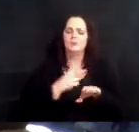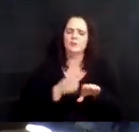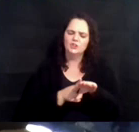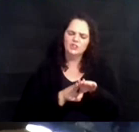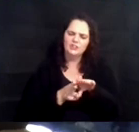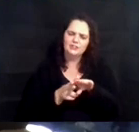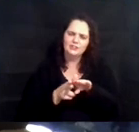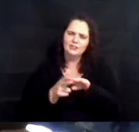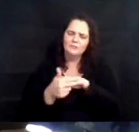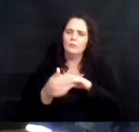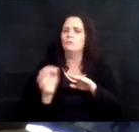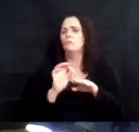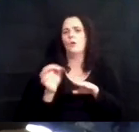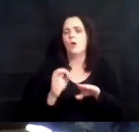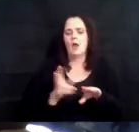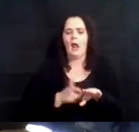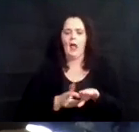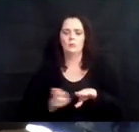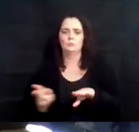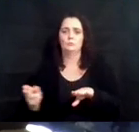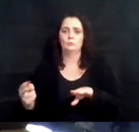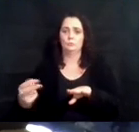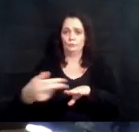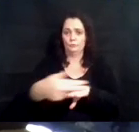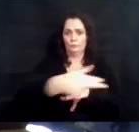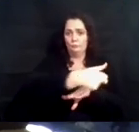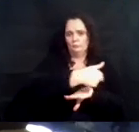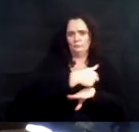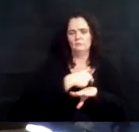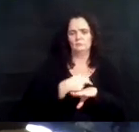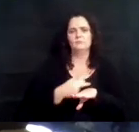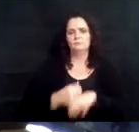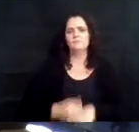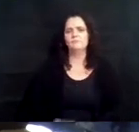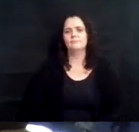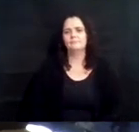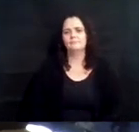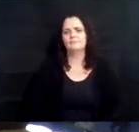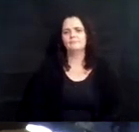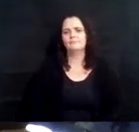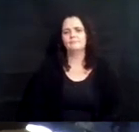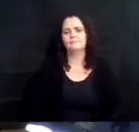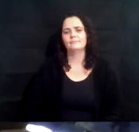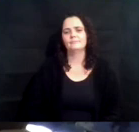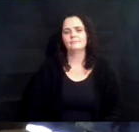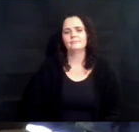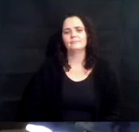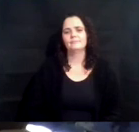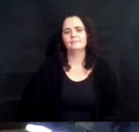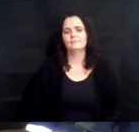that drawing breathe a little bit and see a little bit of paper and edge.